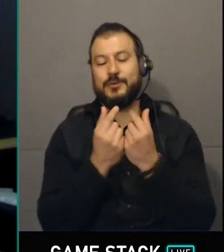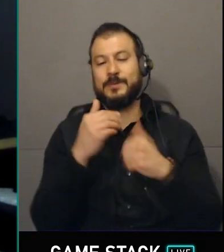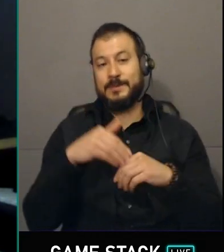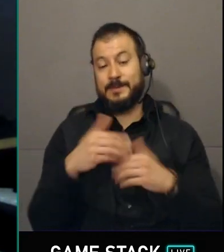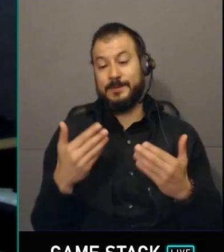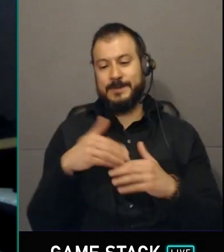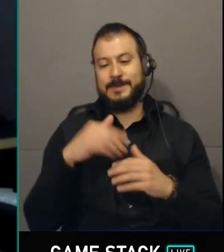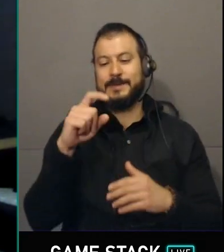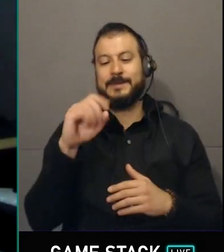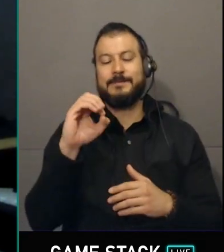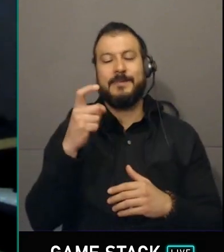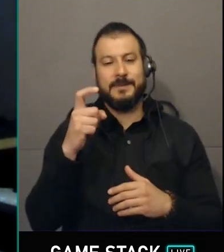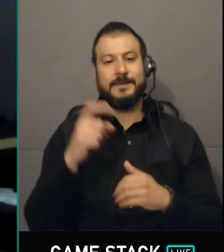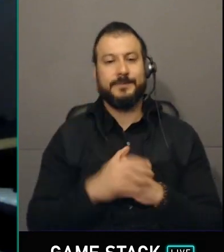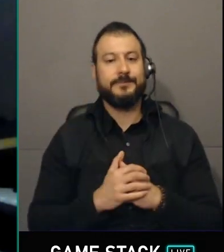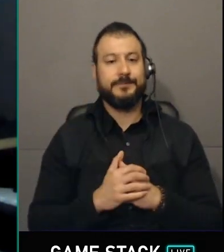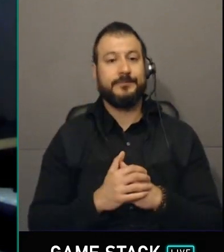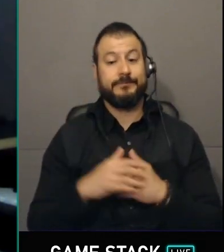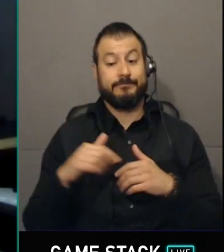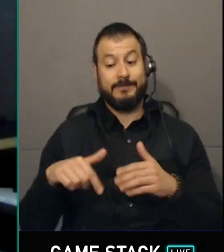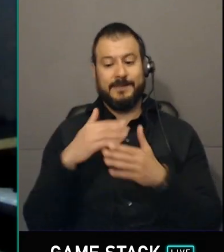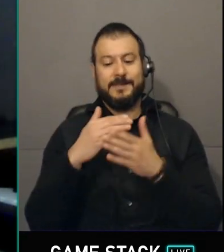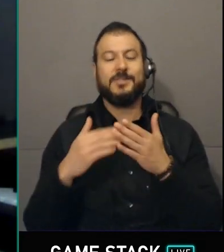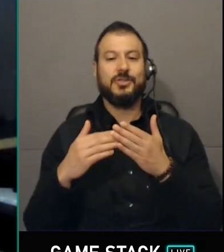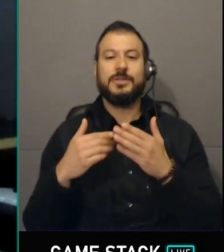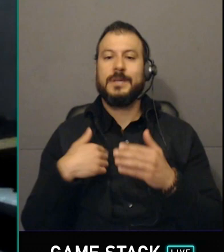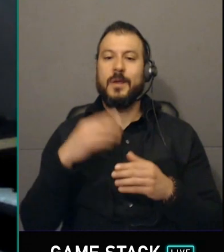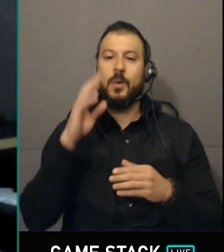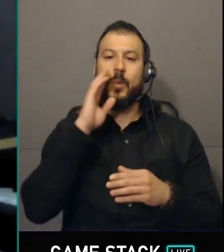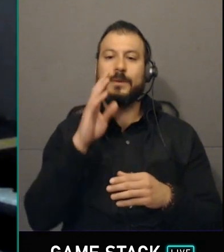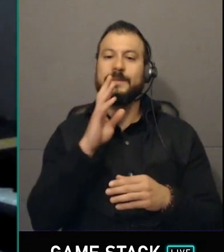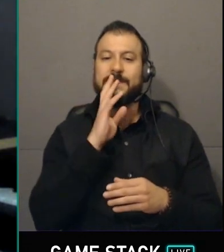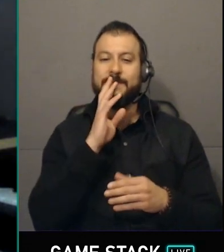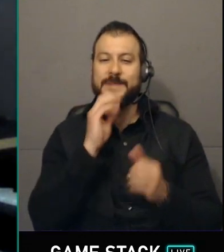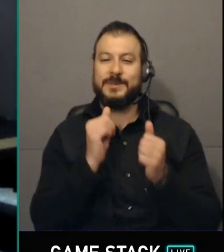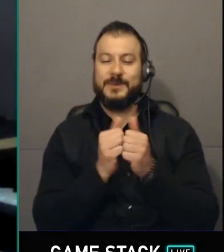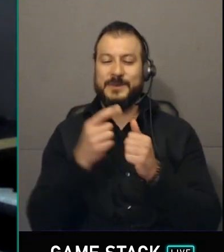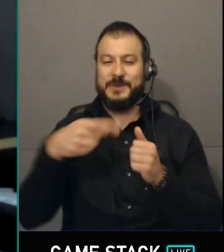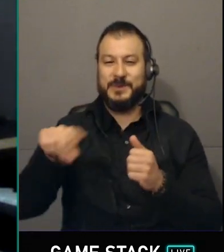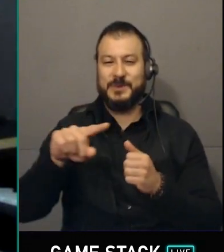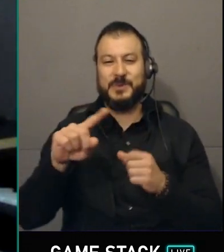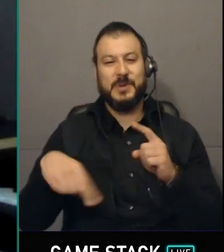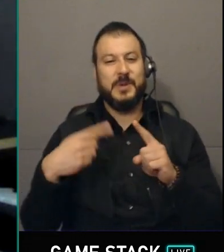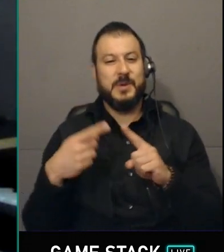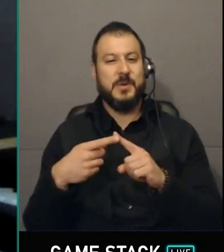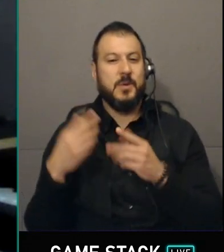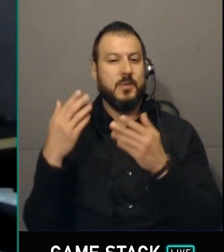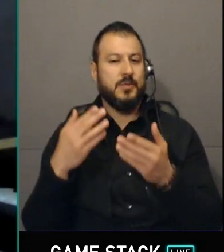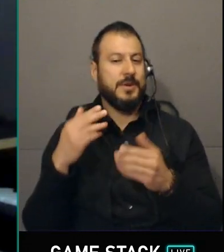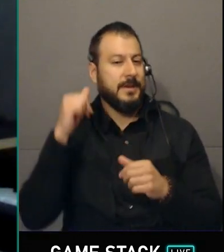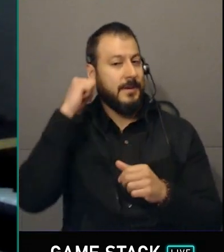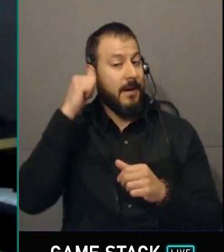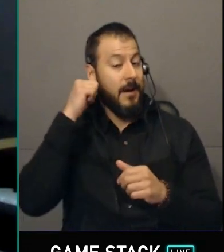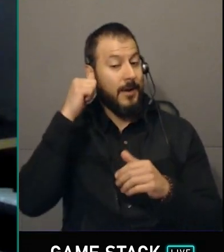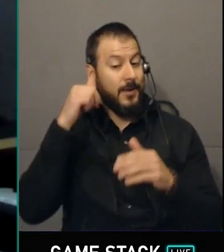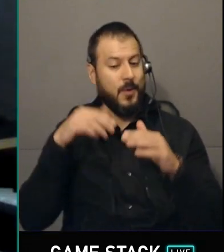Xbox, and in this session I'm going to be speaking to you about bringing audio accessibility to games,